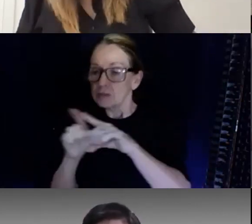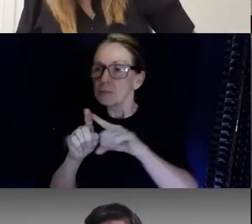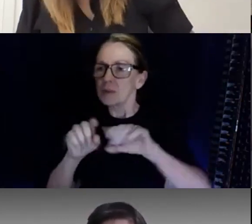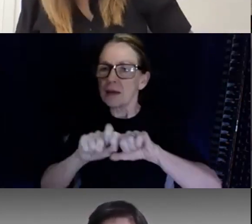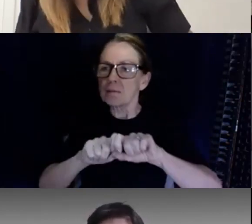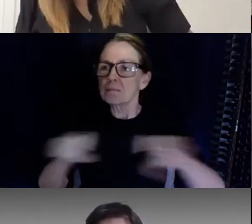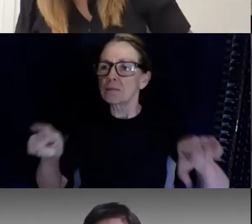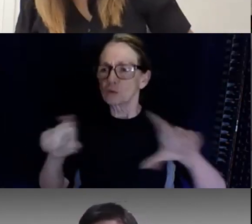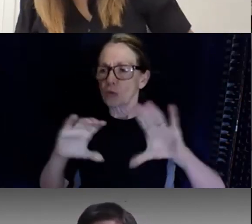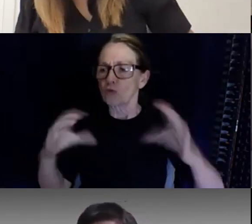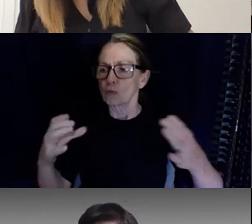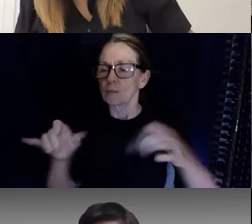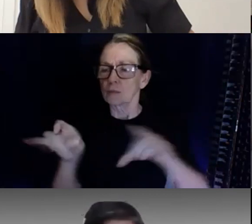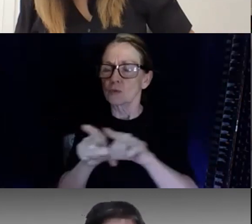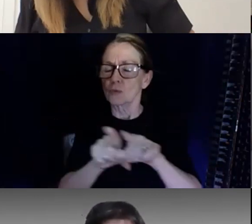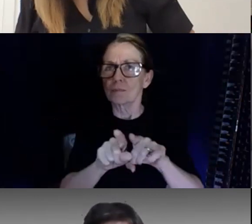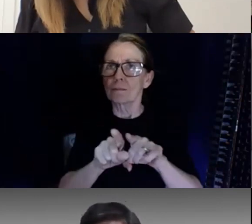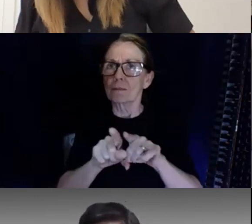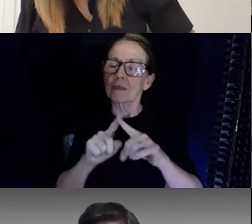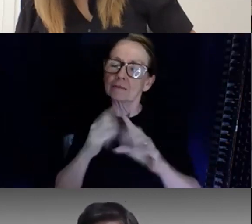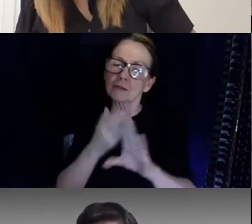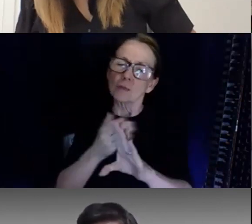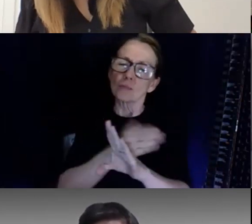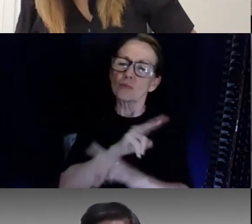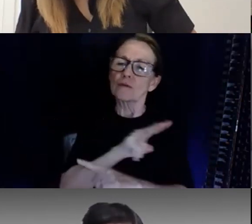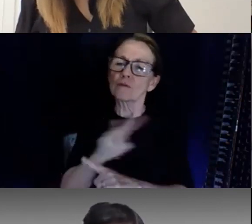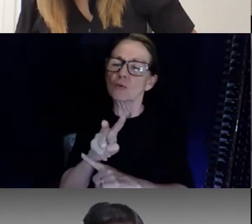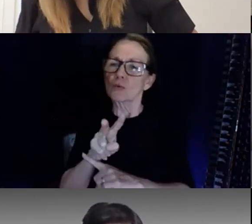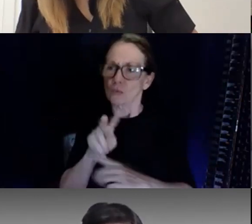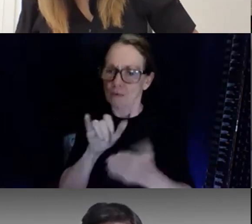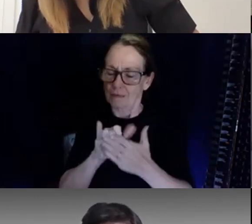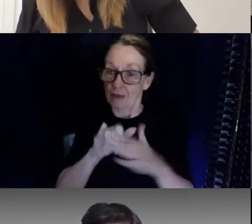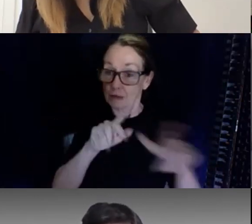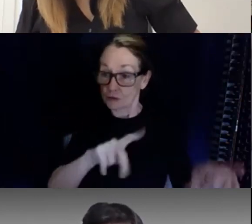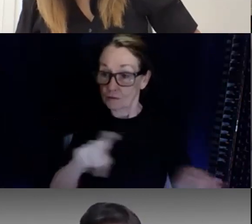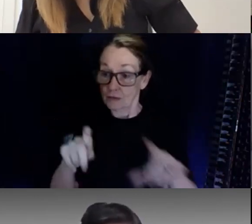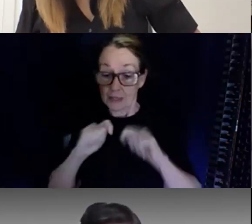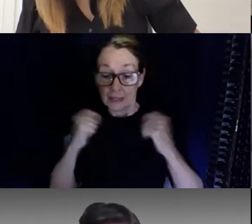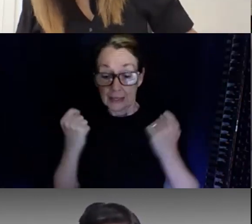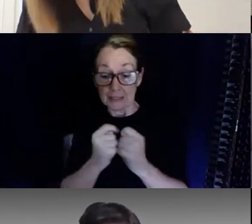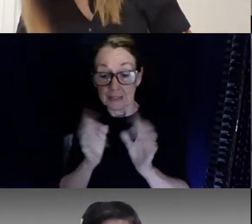AND I BELIEVE EARNEST WAS ON THE E-MAIL, AS WELL.